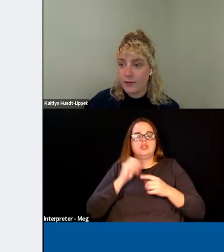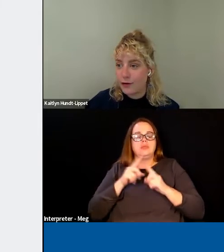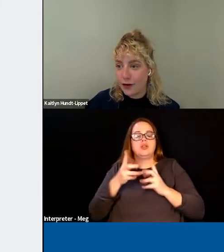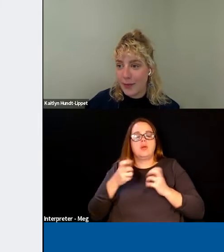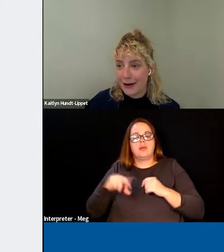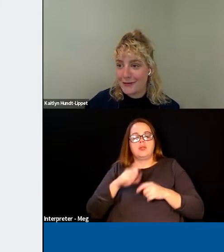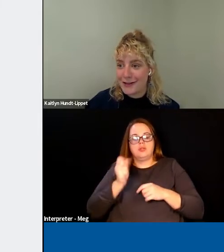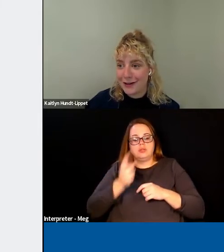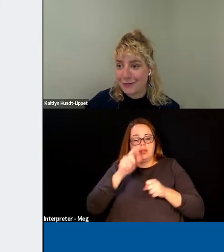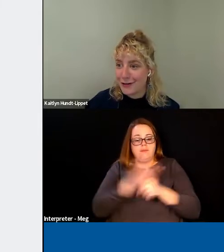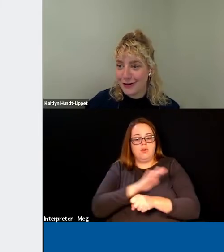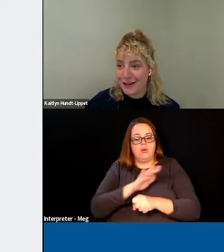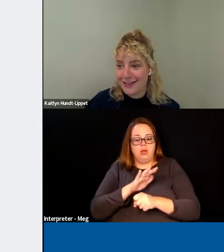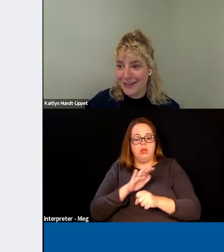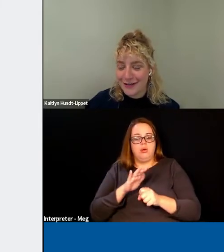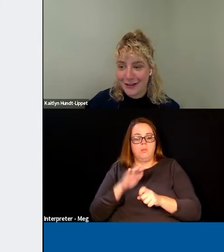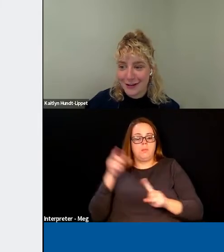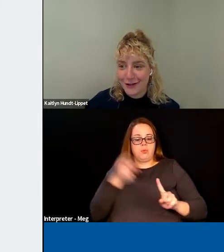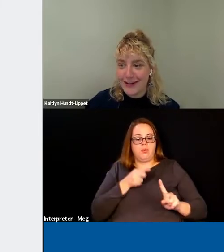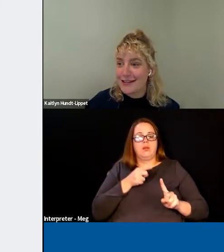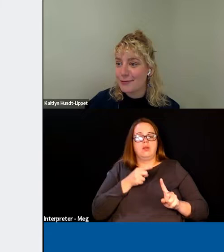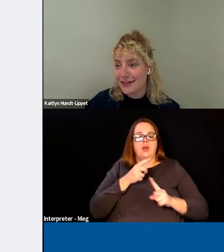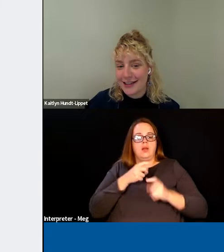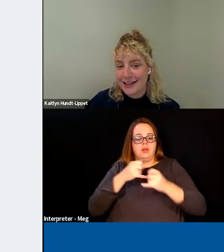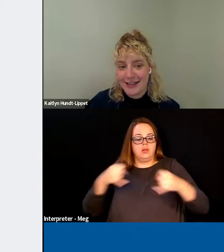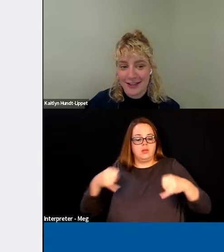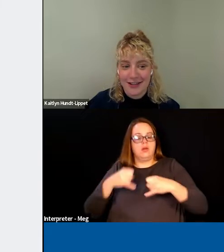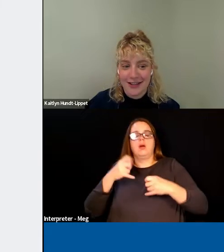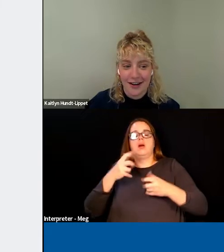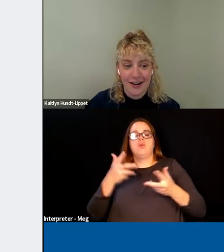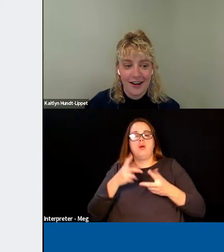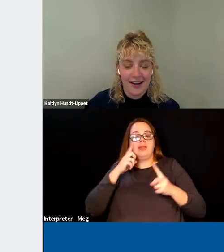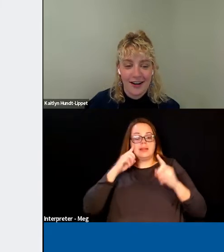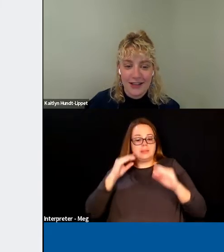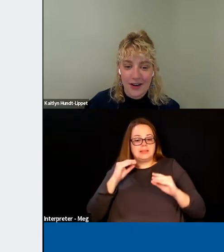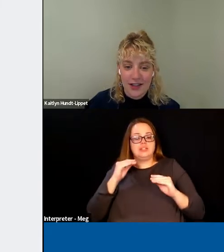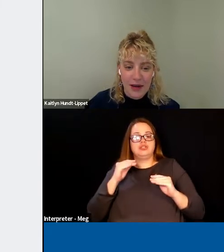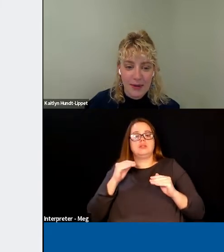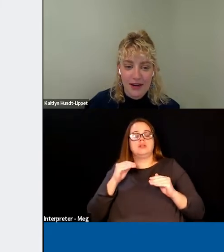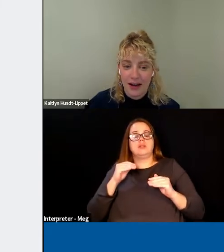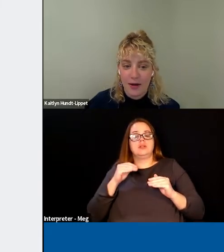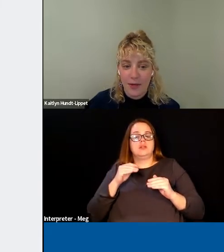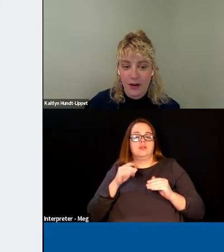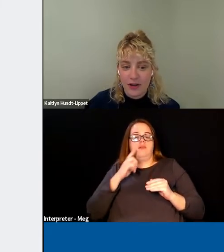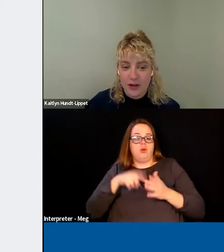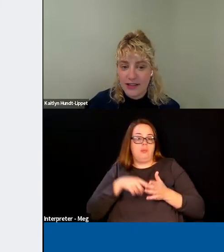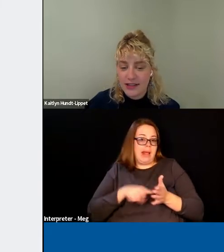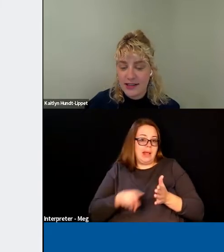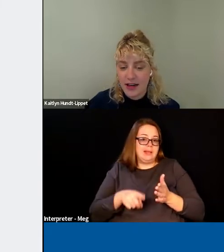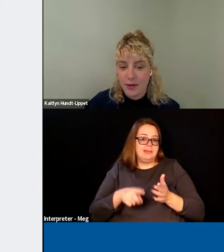the full bounds of what the user interview is and what the expectations are. As far as payment, offer choices.